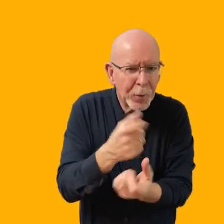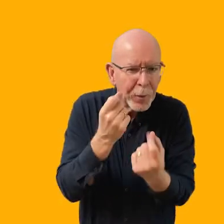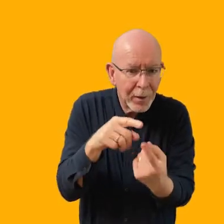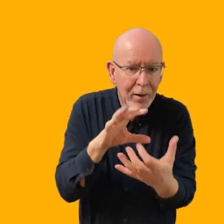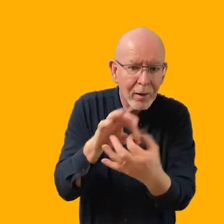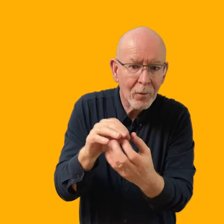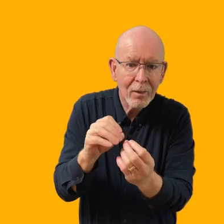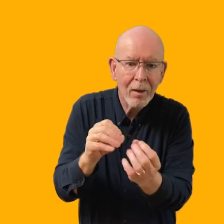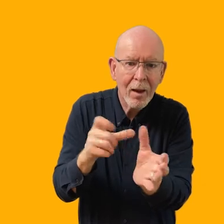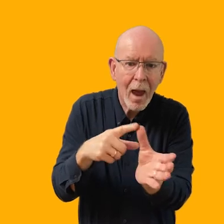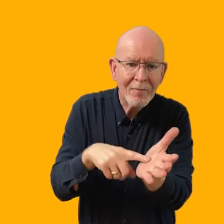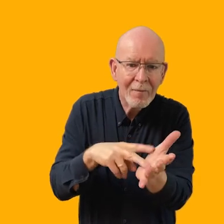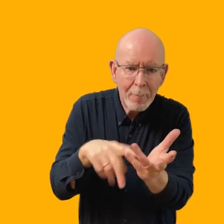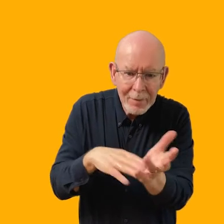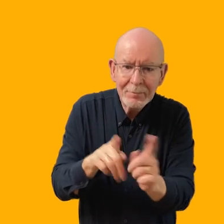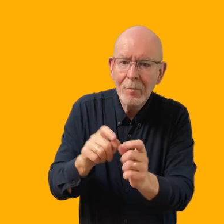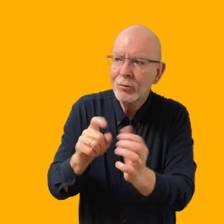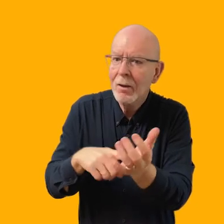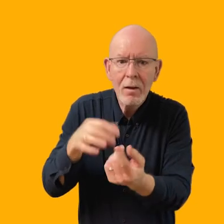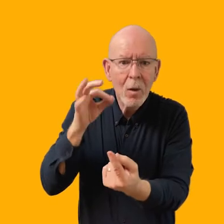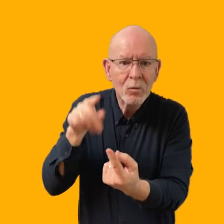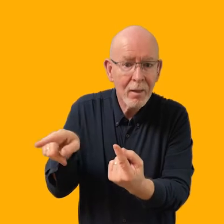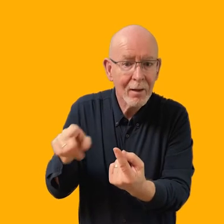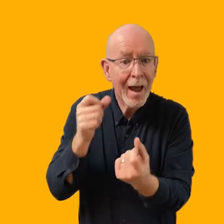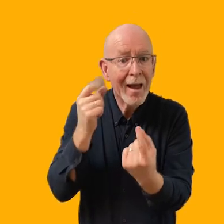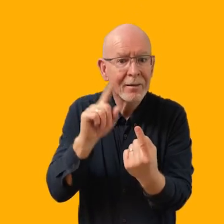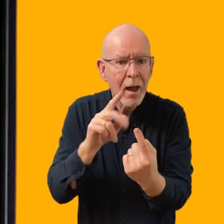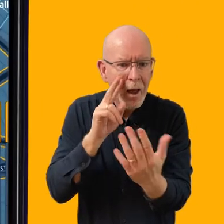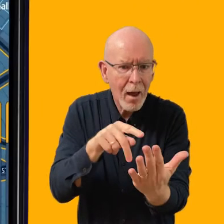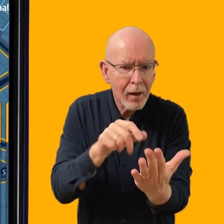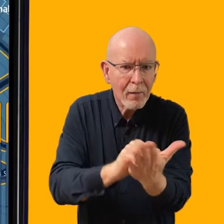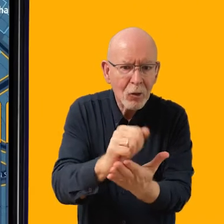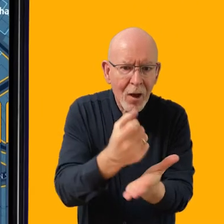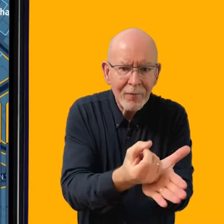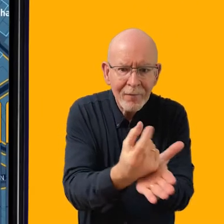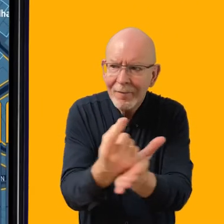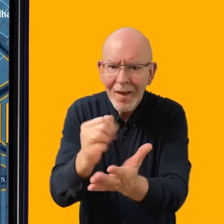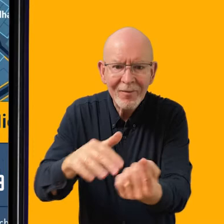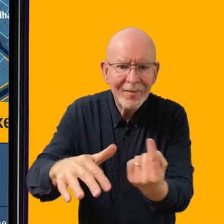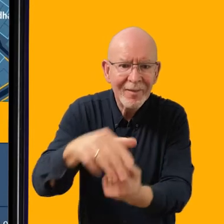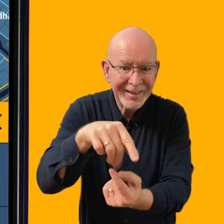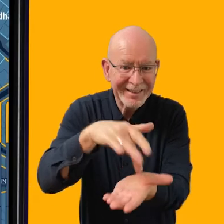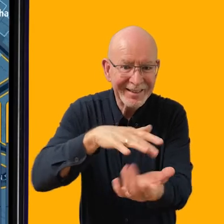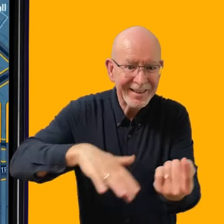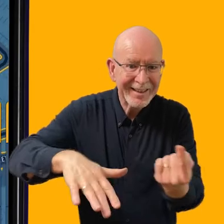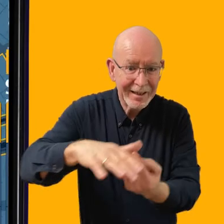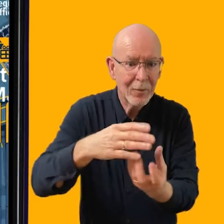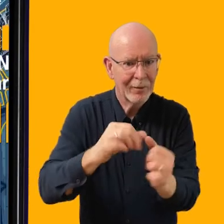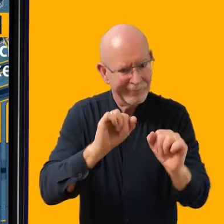in partnership with Calvium and Bristol City Council. The idea is to highlight cultural events that are going on in the city centre with a Bristol flavour.